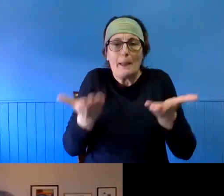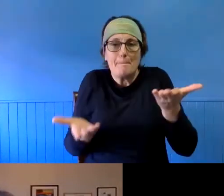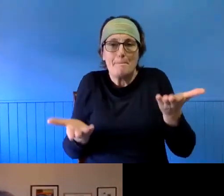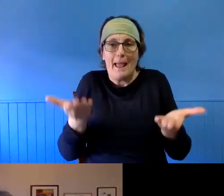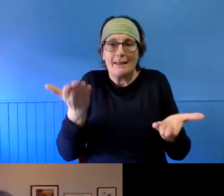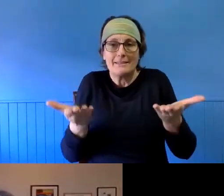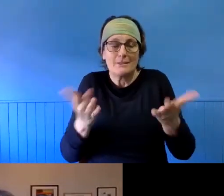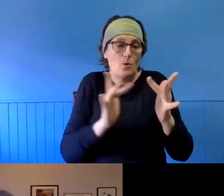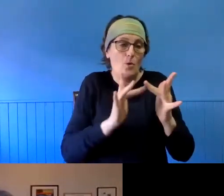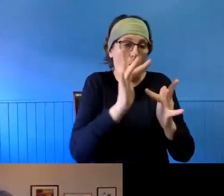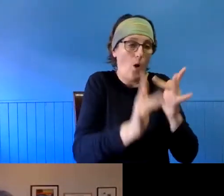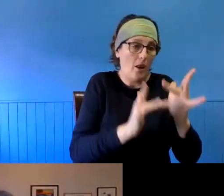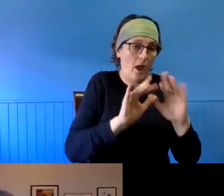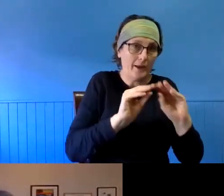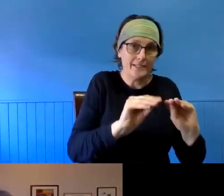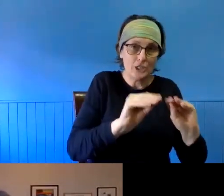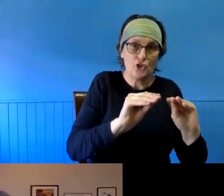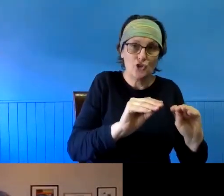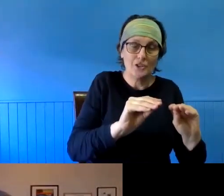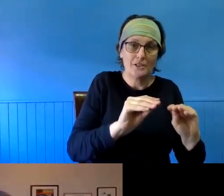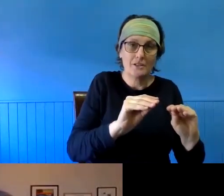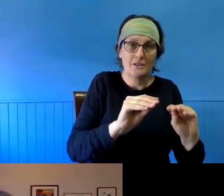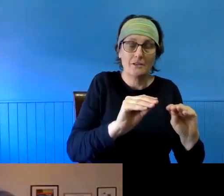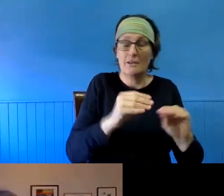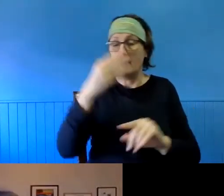online but also teaching, you know in person as well and how you